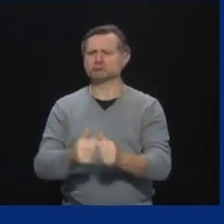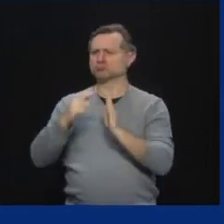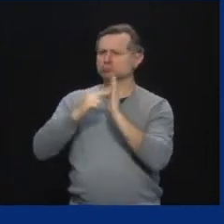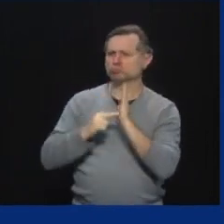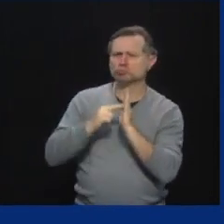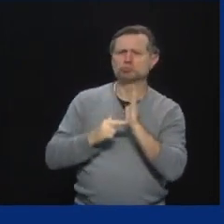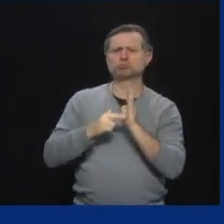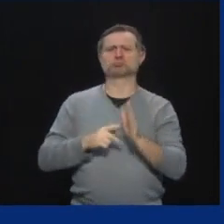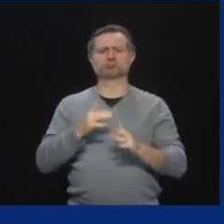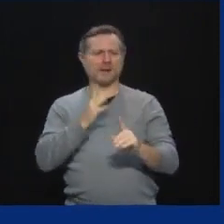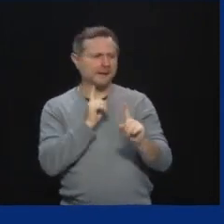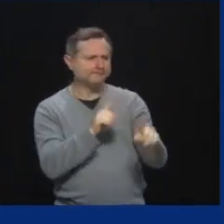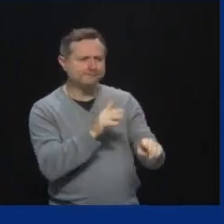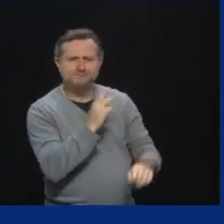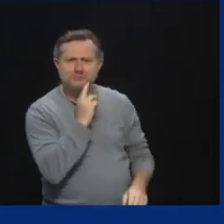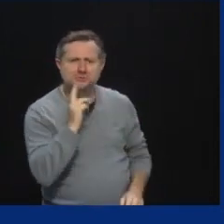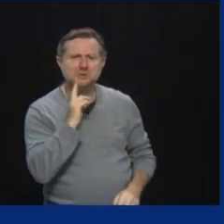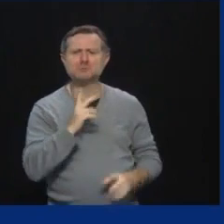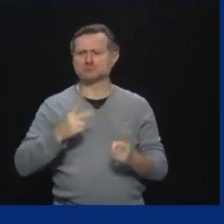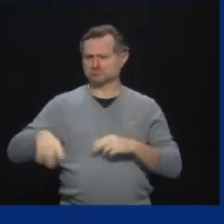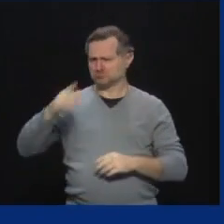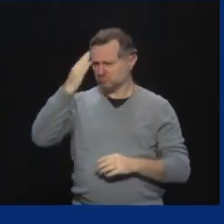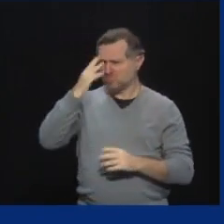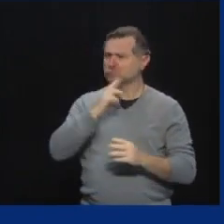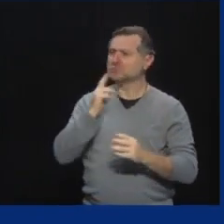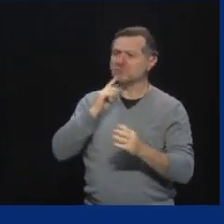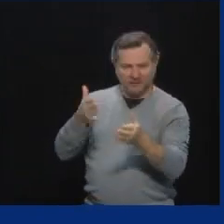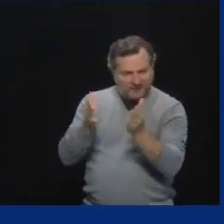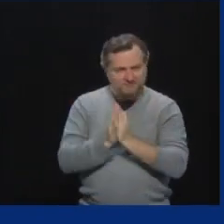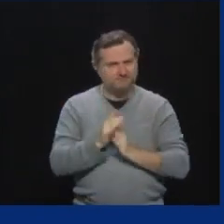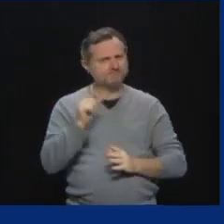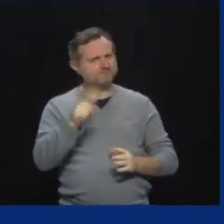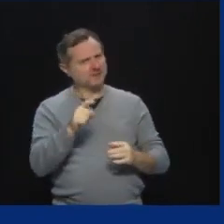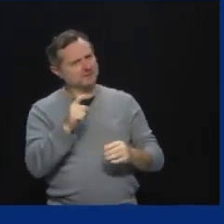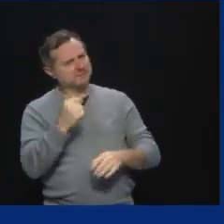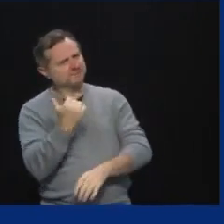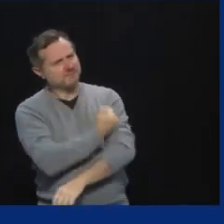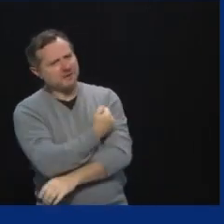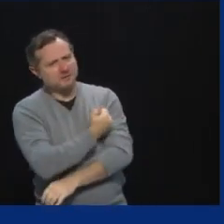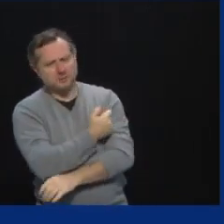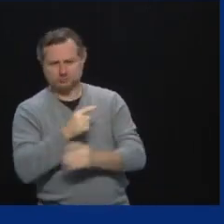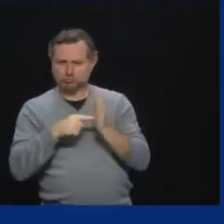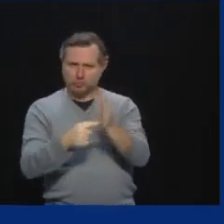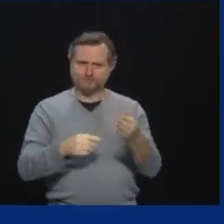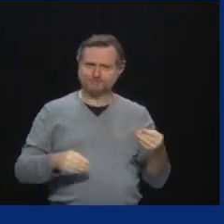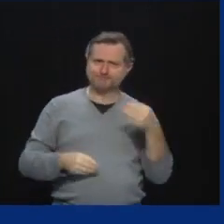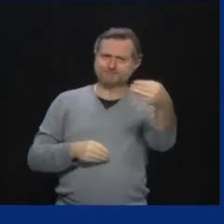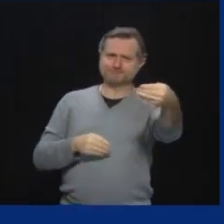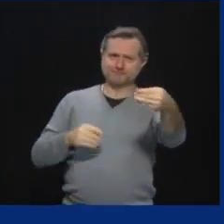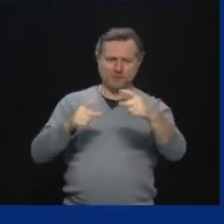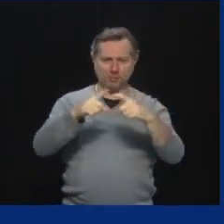that they've been vaccinated. So I believe that's one of the reasons we have such great numbers in new york city. And I will also say when I'm